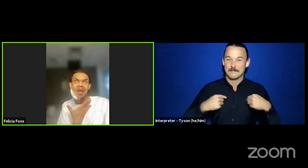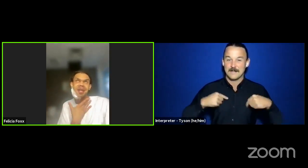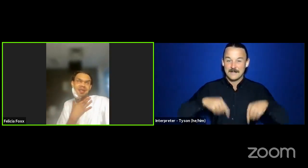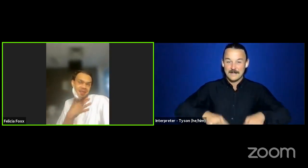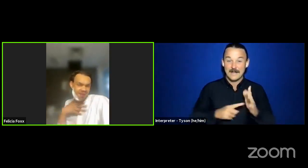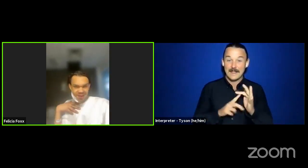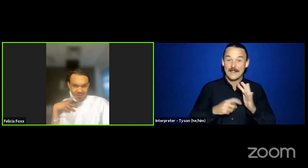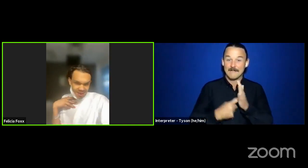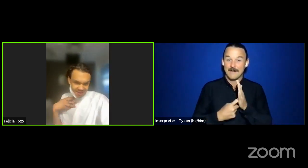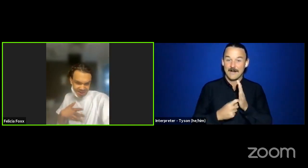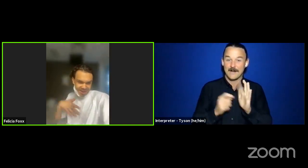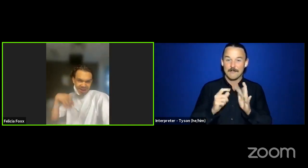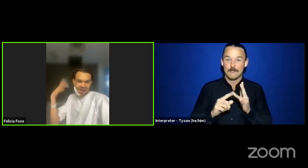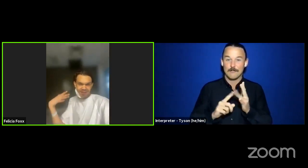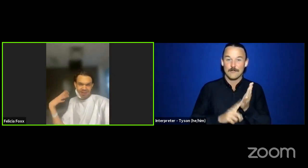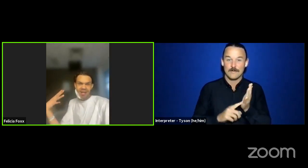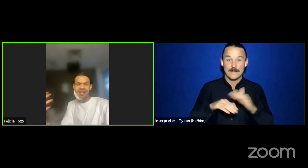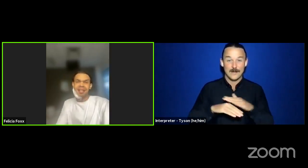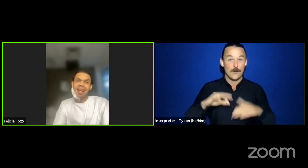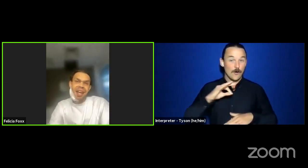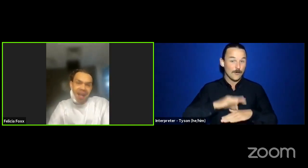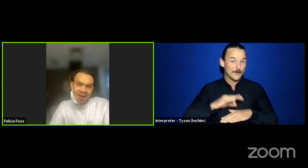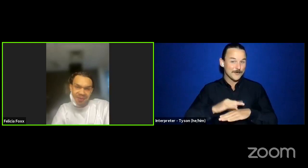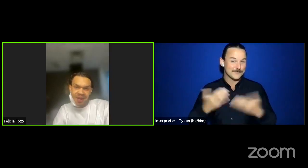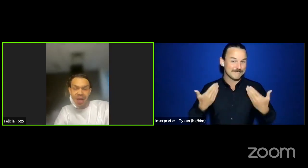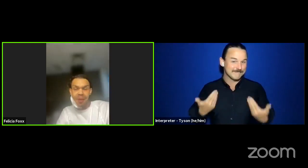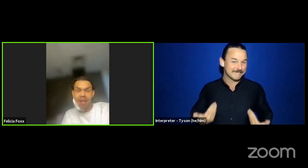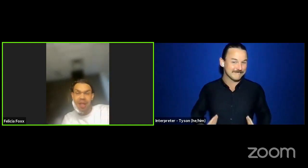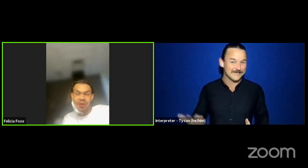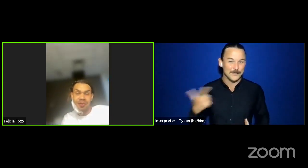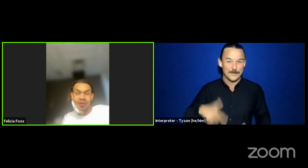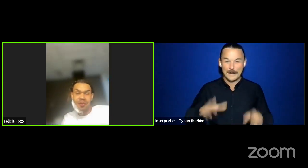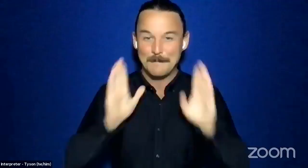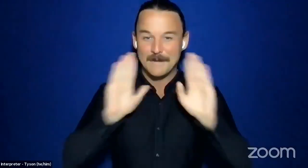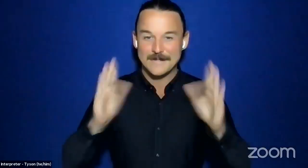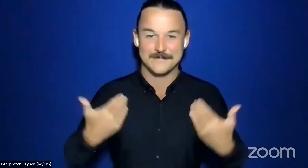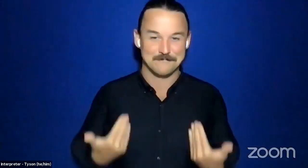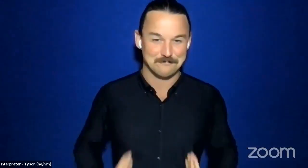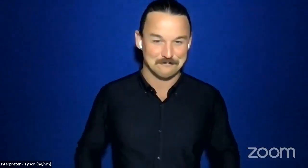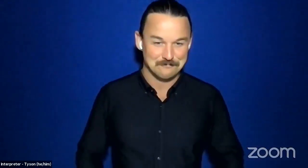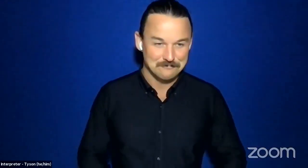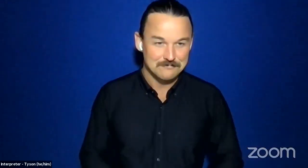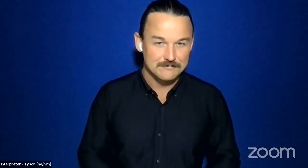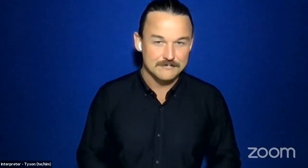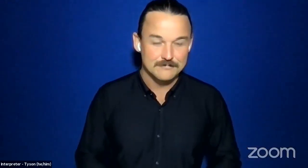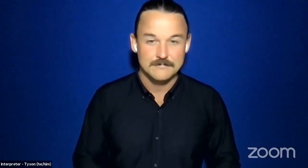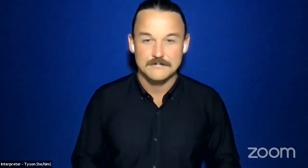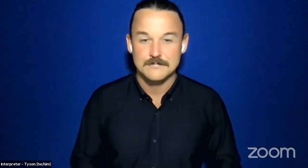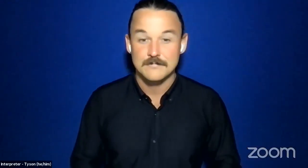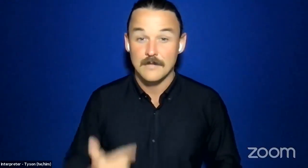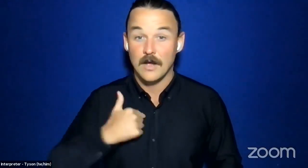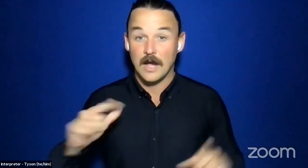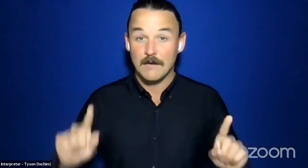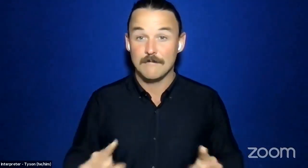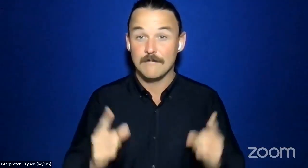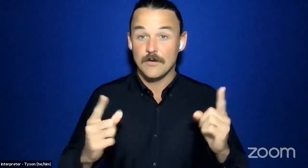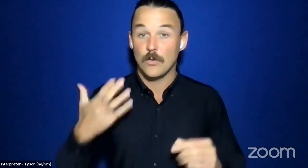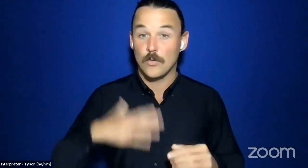the land of the people here in Liverpool, in hospital at the most. and. d the amazing it get up tonight the amazing it get up tonight. And I would like to.